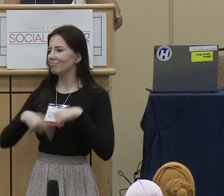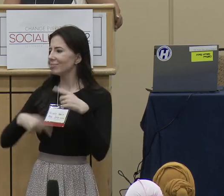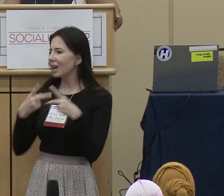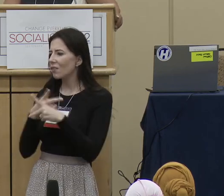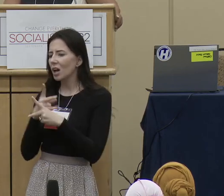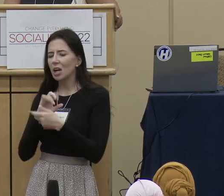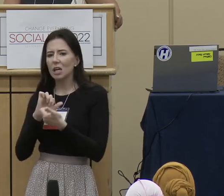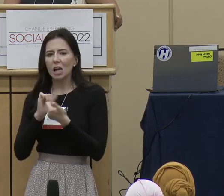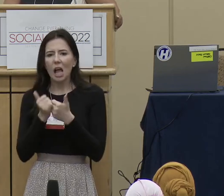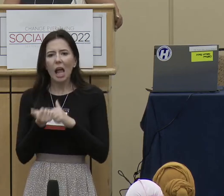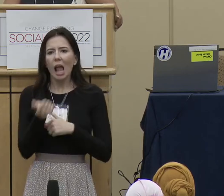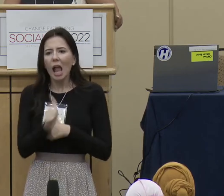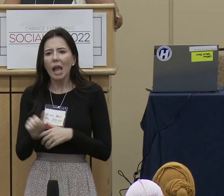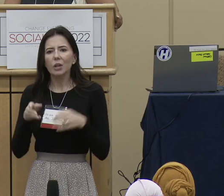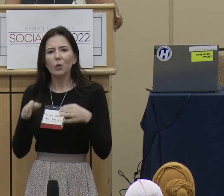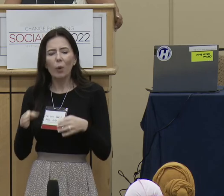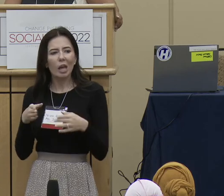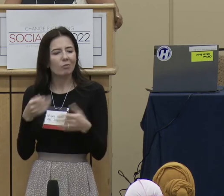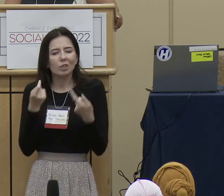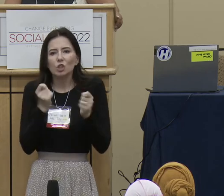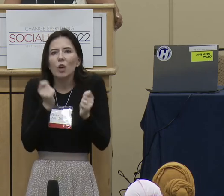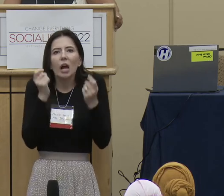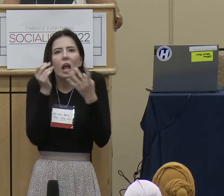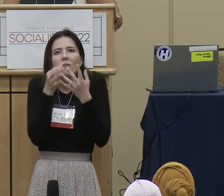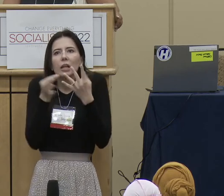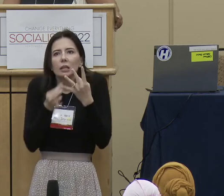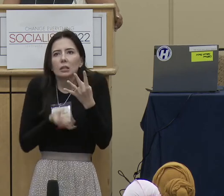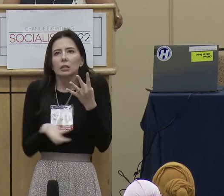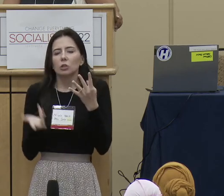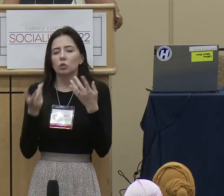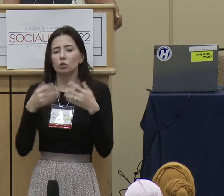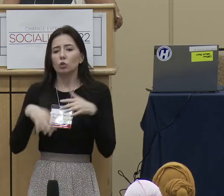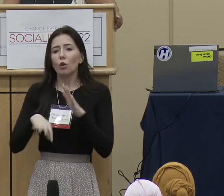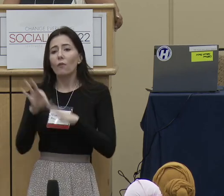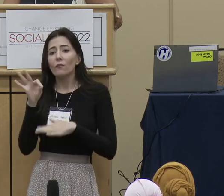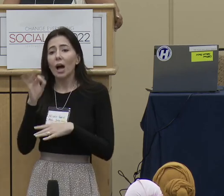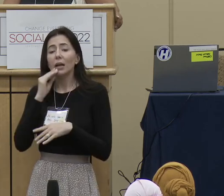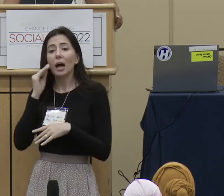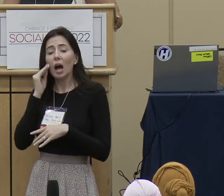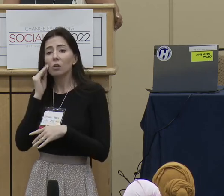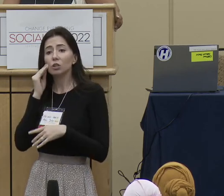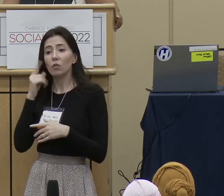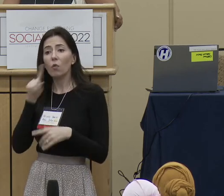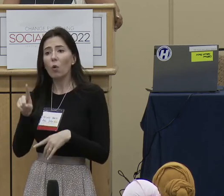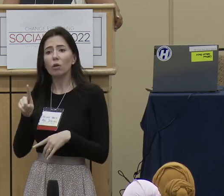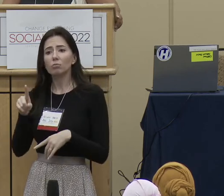in various ways as and we can't figure out any way, although